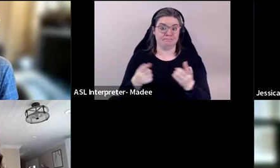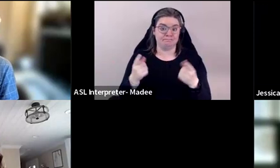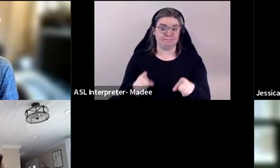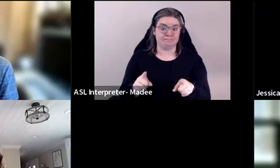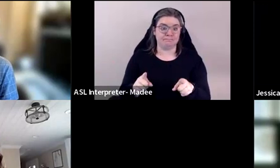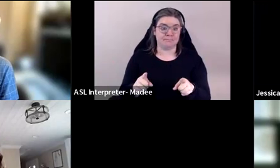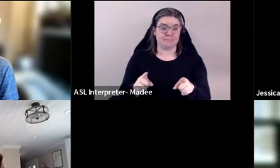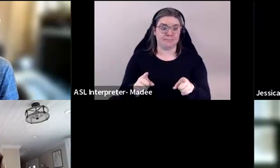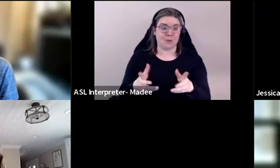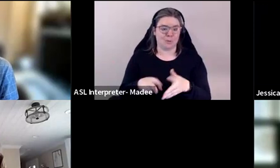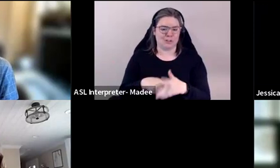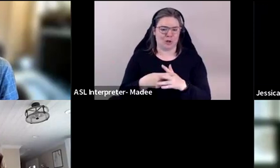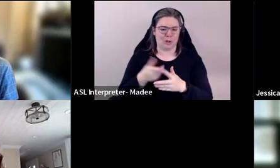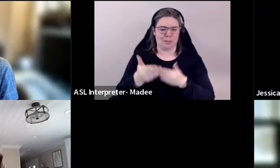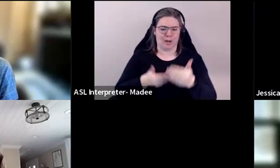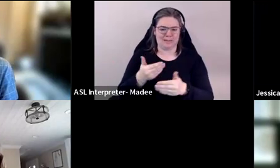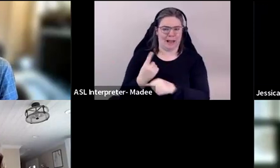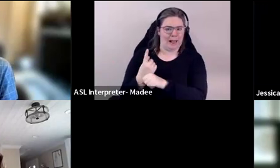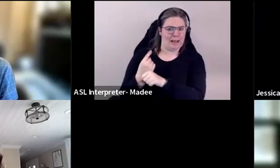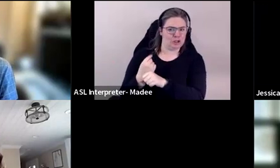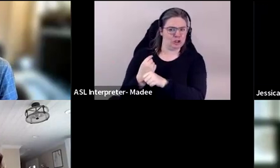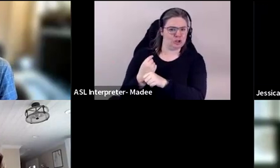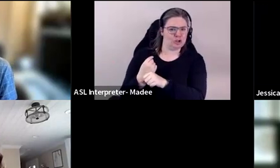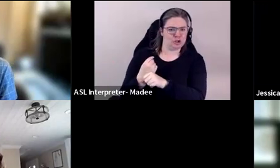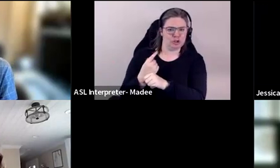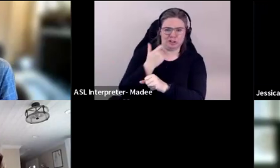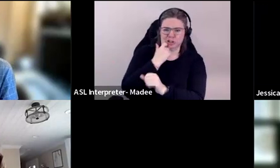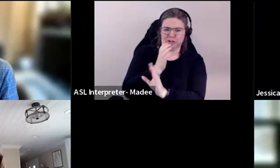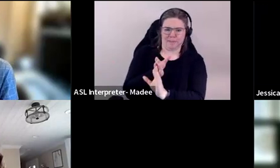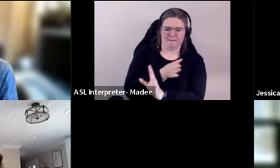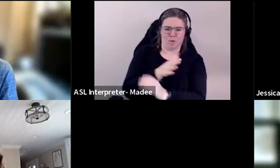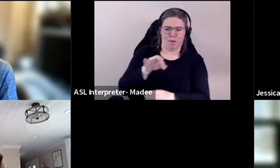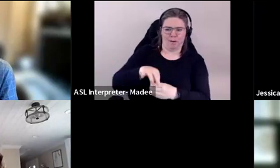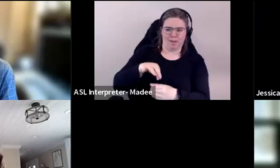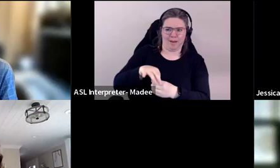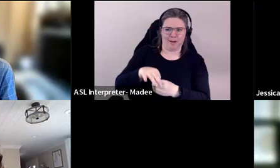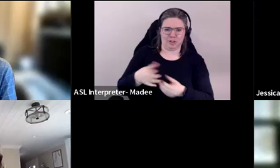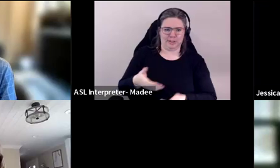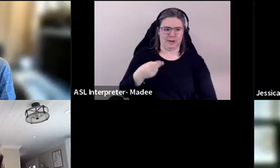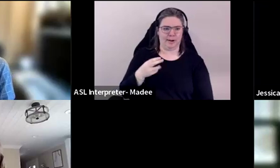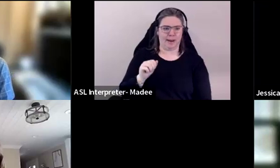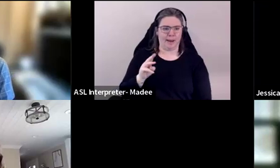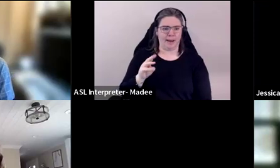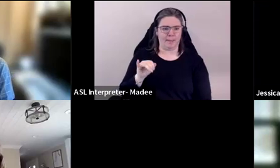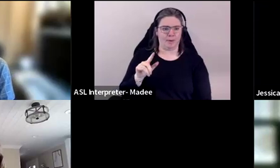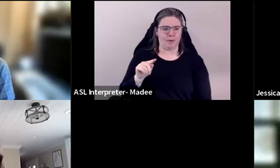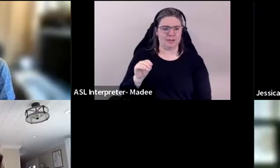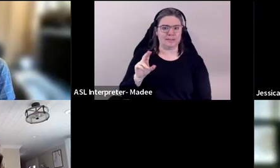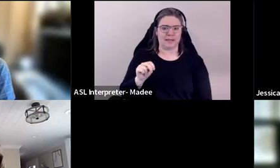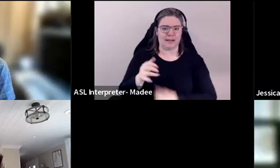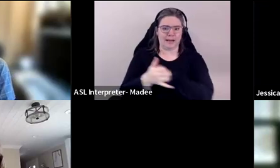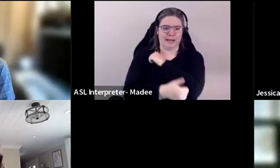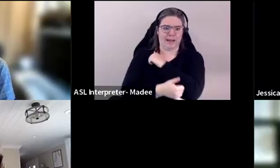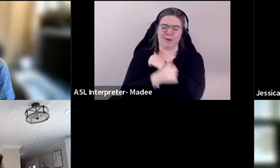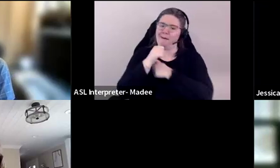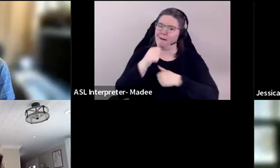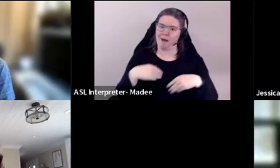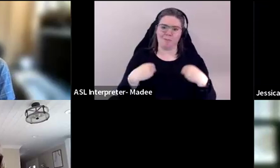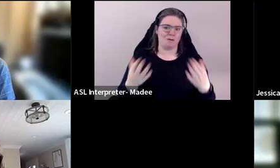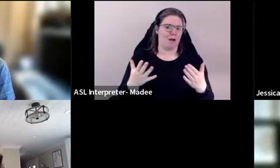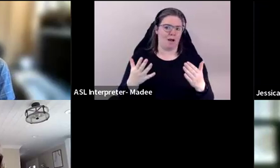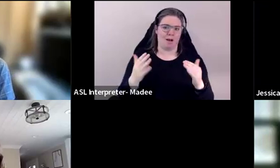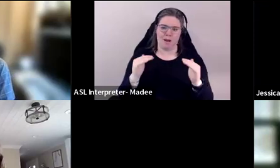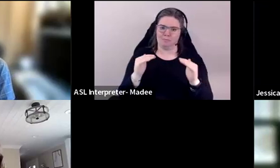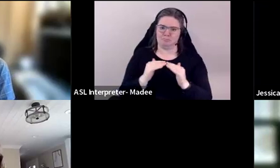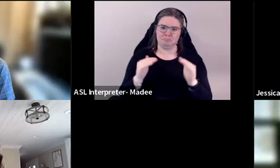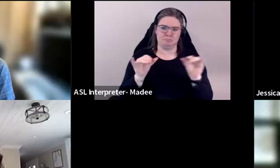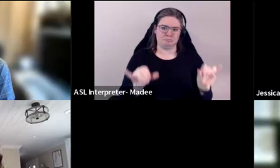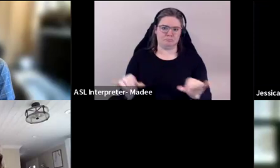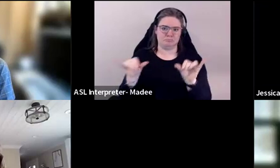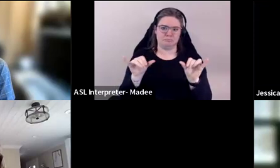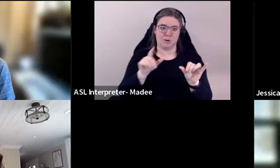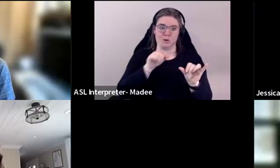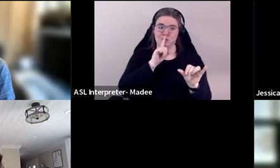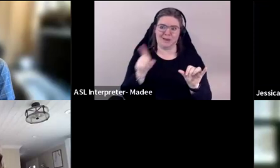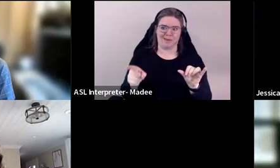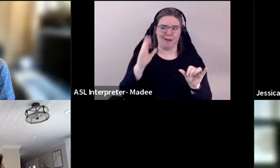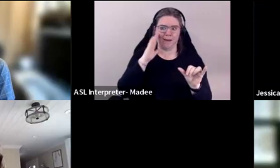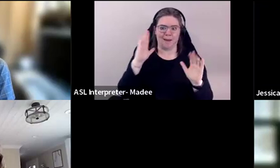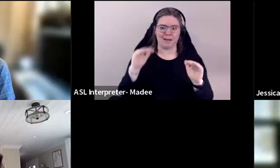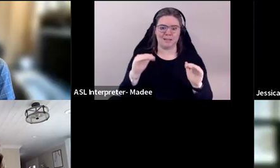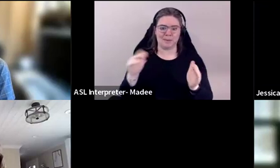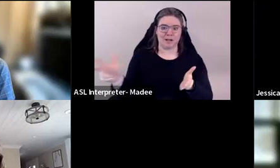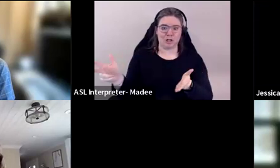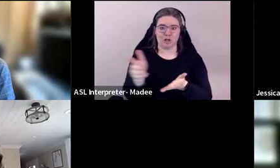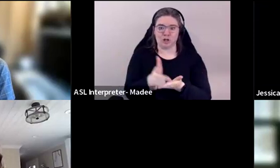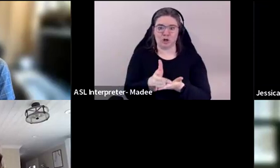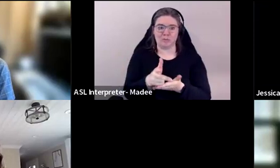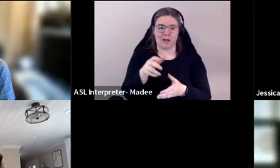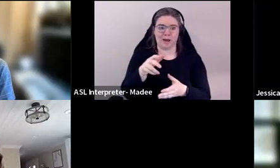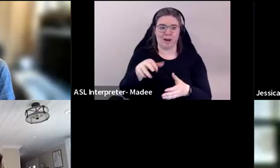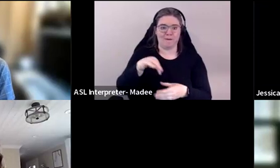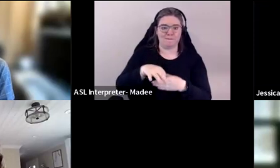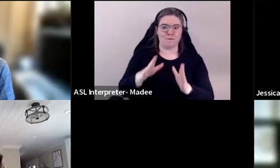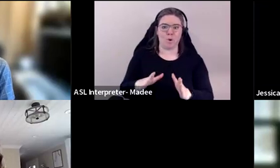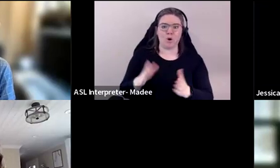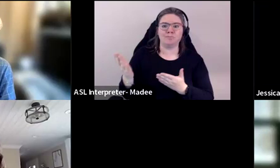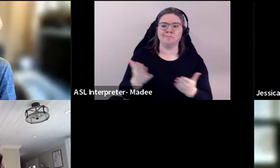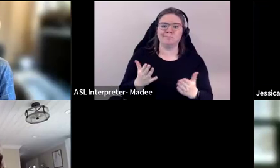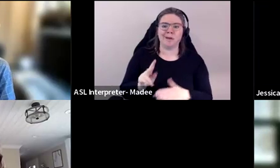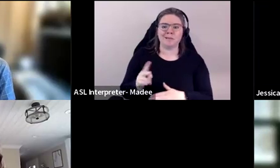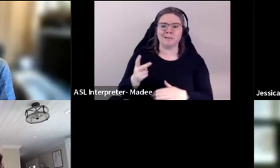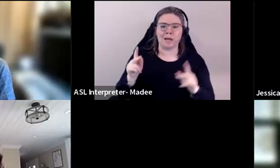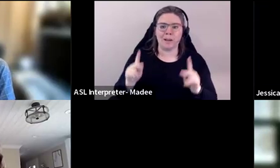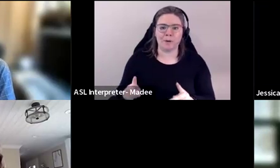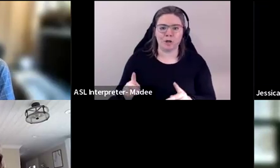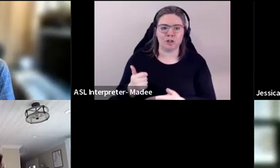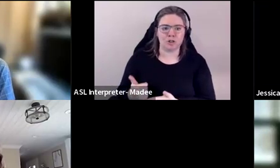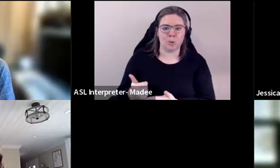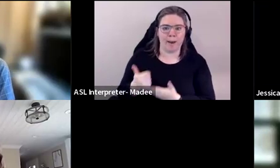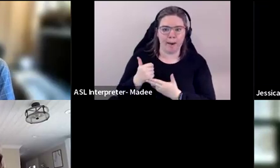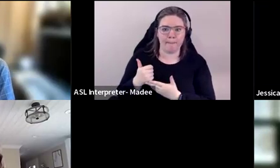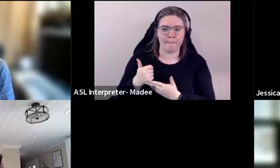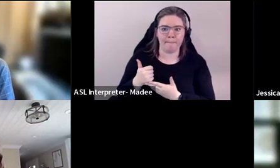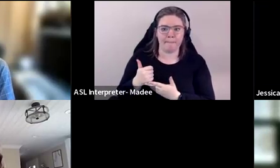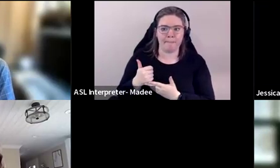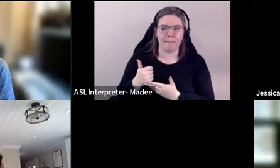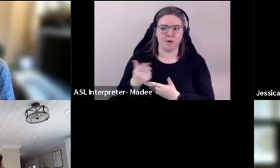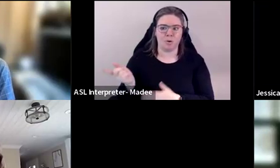Dee Henry they/she Independence Alliance: We started the process last year right before the elections. In Hamilton County. They were not offering curbside voting equitably. They were to put it short, they were expecting a curbside voter to bring an additional person with them to the poll, to walk in and tell the people that they were there to curbside vote